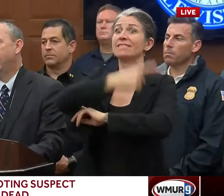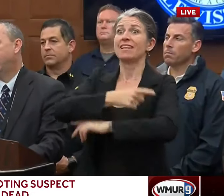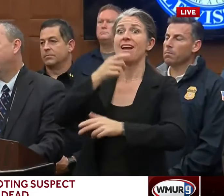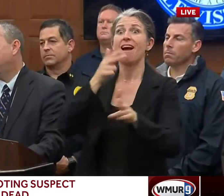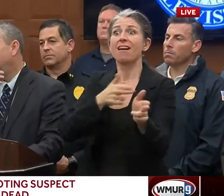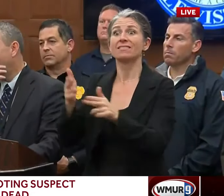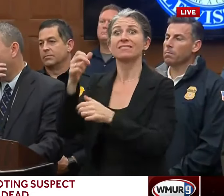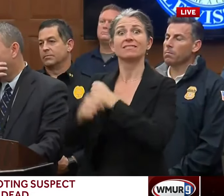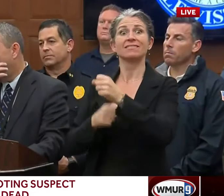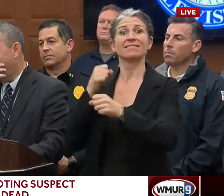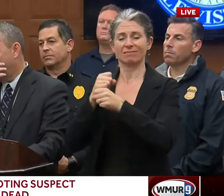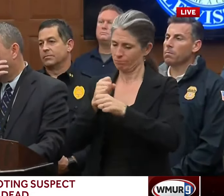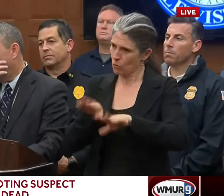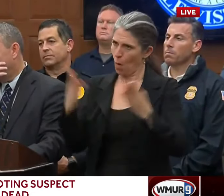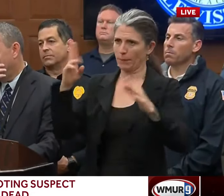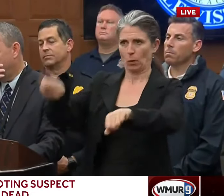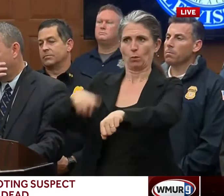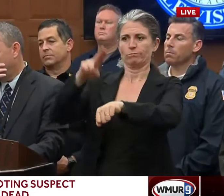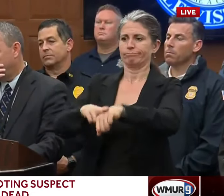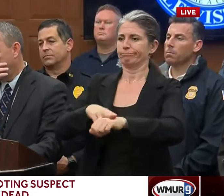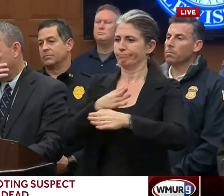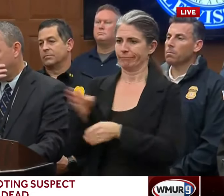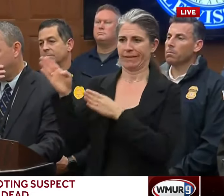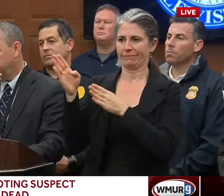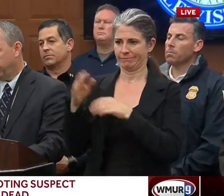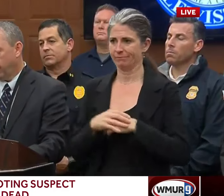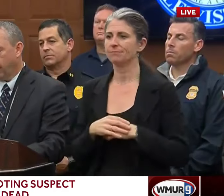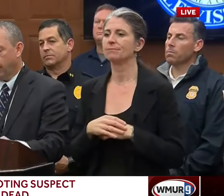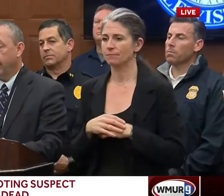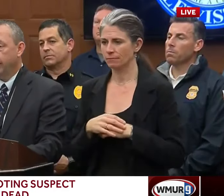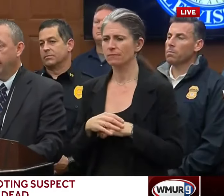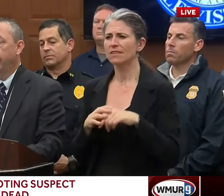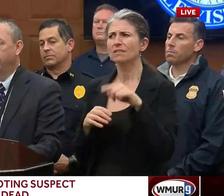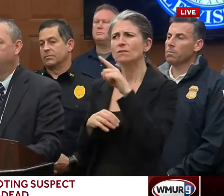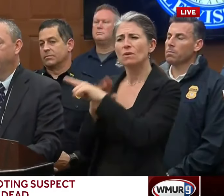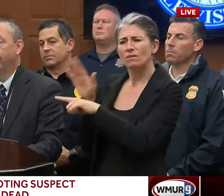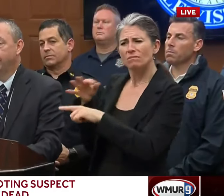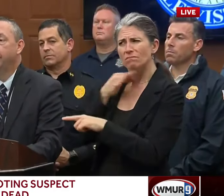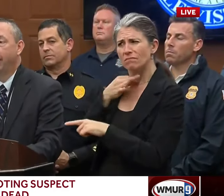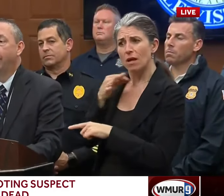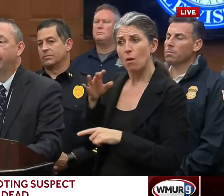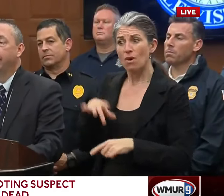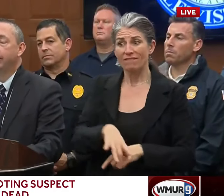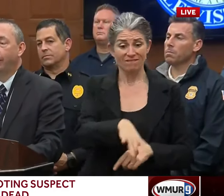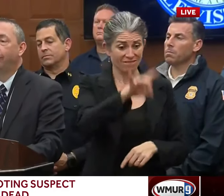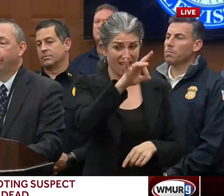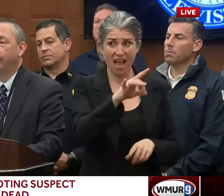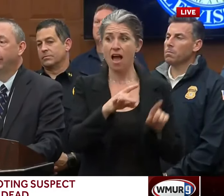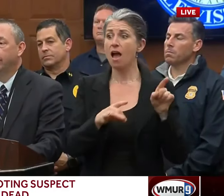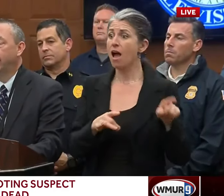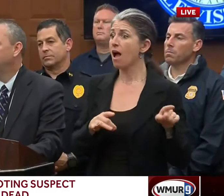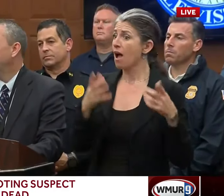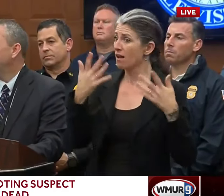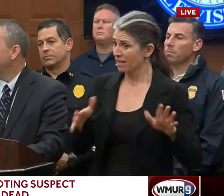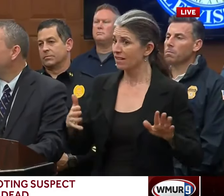THERE’S A LOT OF PHONE CALLS THAT SHE WOULD RECEIVE AROUND THAT. BUT RIGHT HERE, MA’AM. THE GUNSHOT WOUND, CAN YOU CONFIRM THAT?